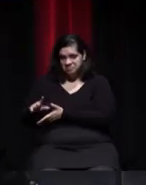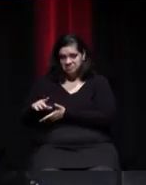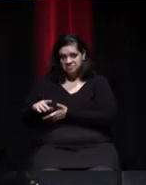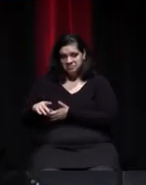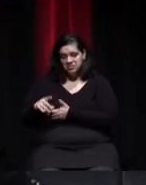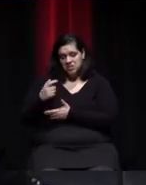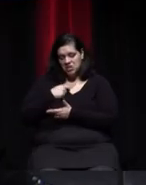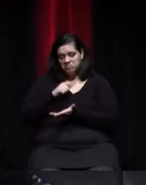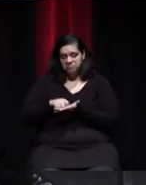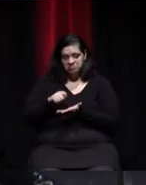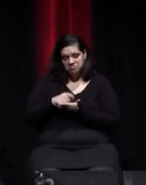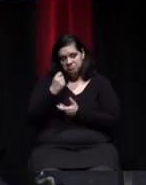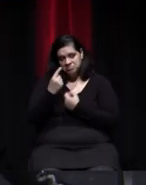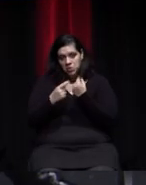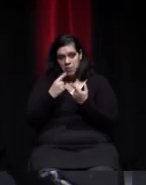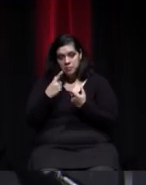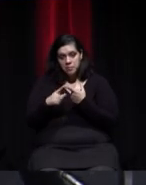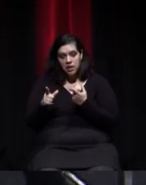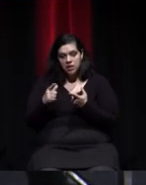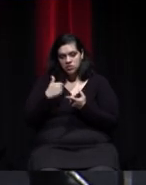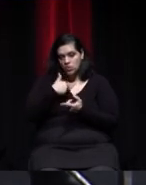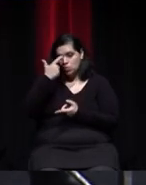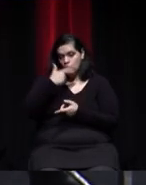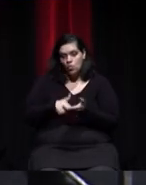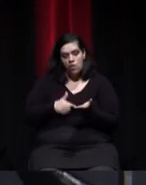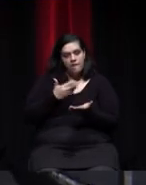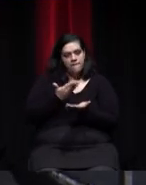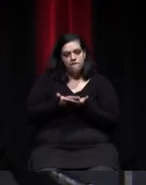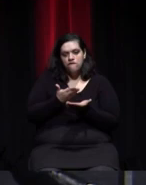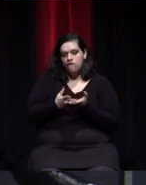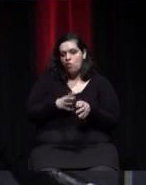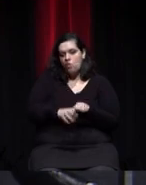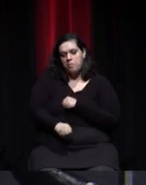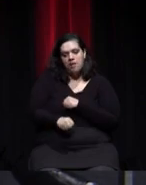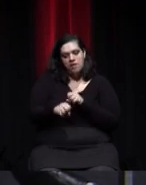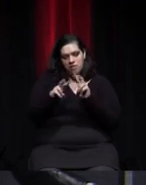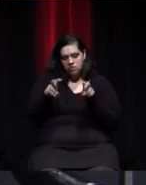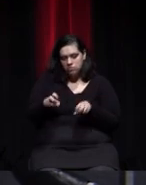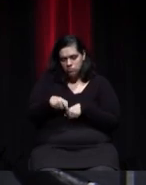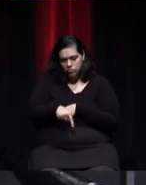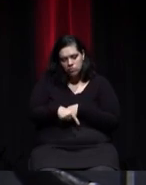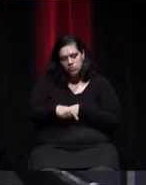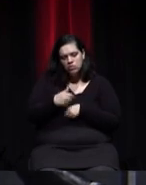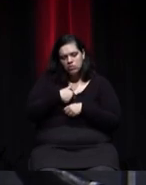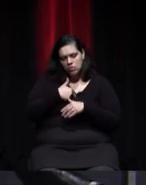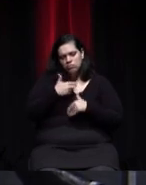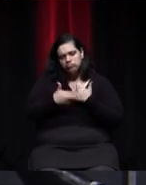but doesn't have any background to do so, who's followed this whole debate.